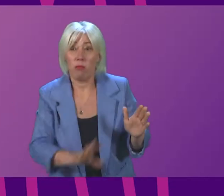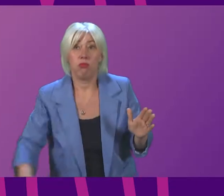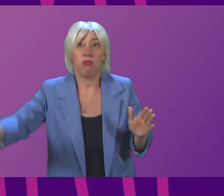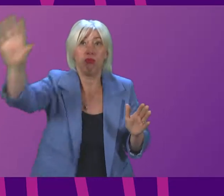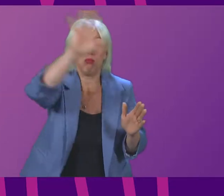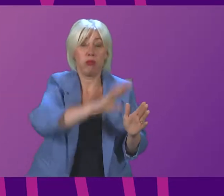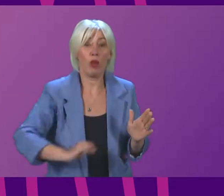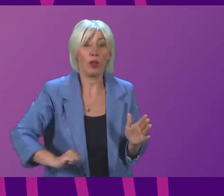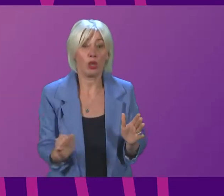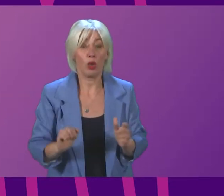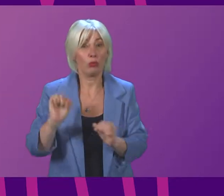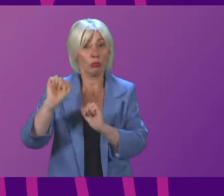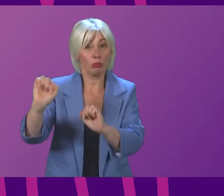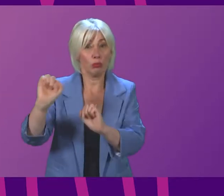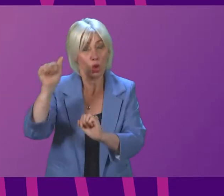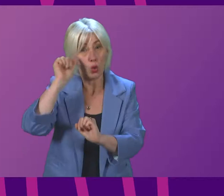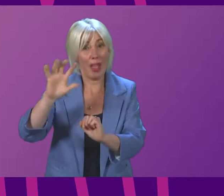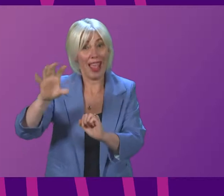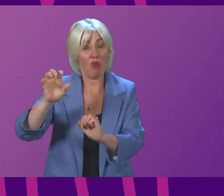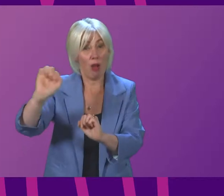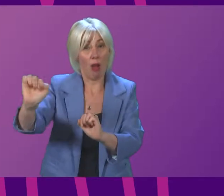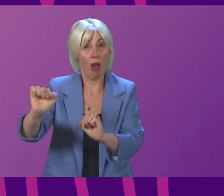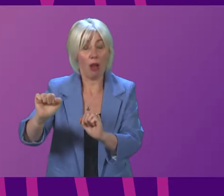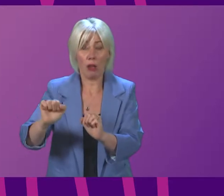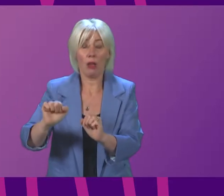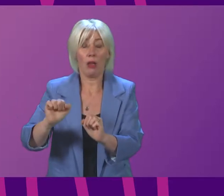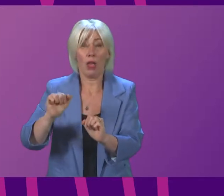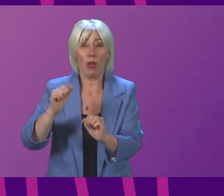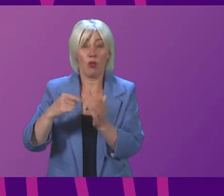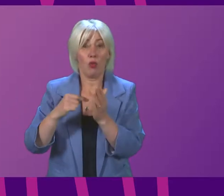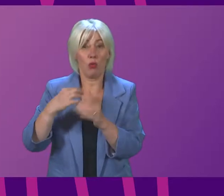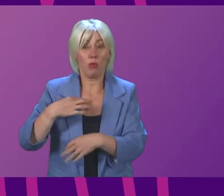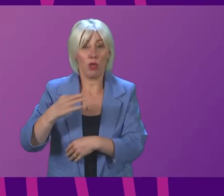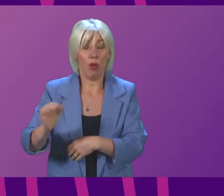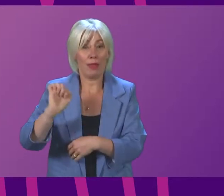from the community that he represents, some communities have had much harsher impacts as